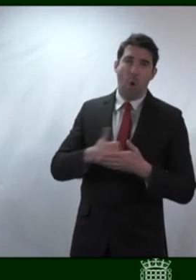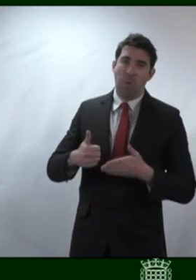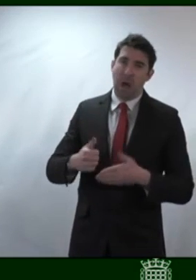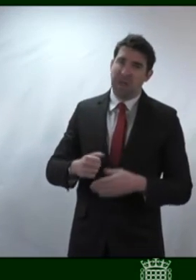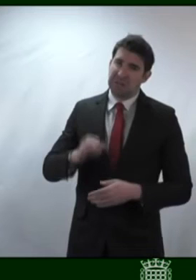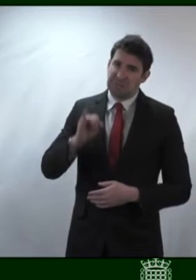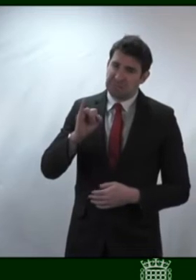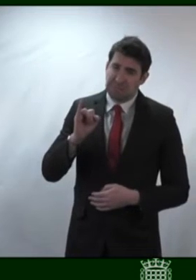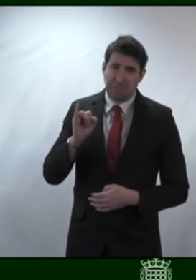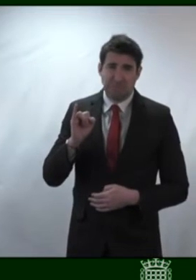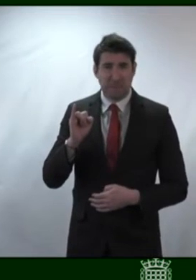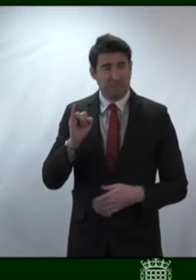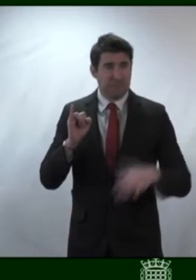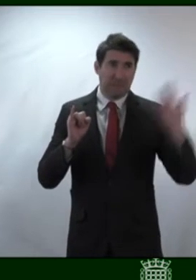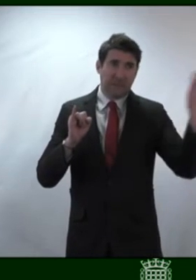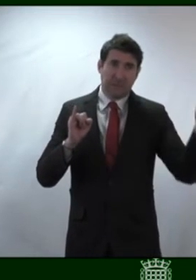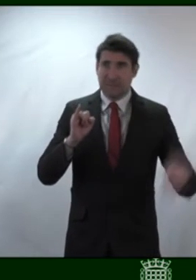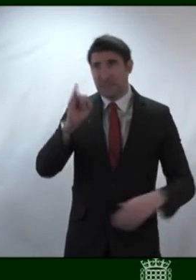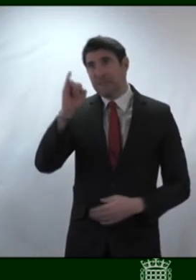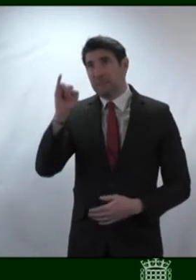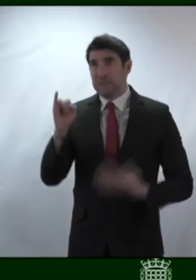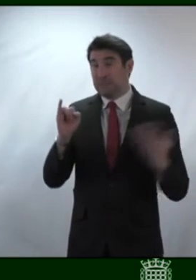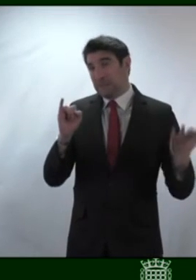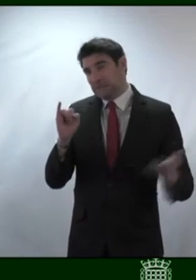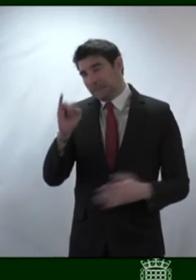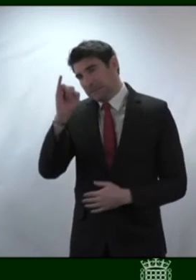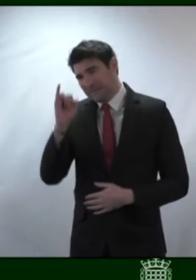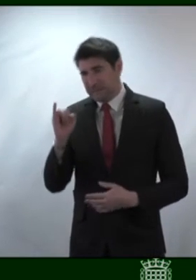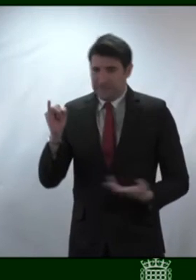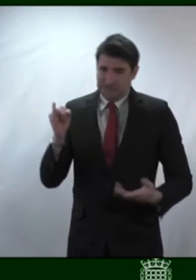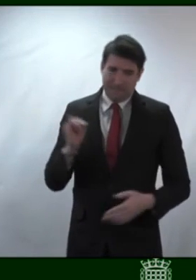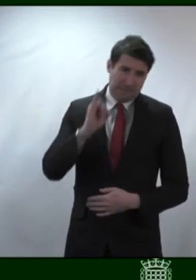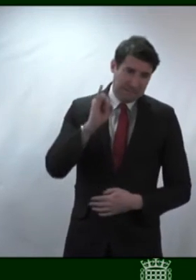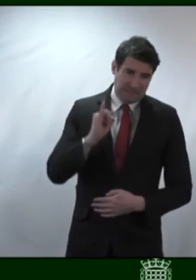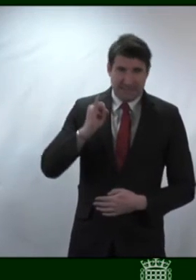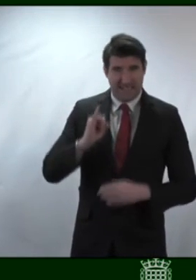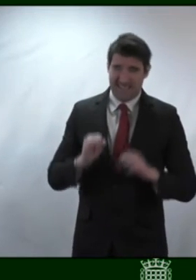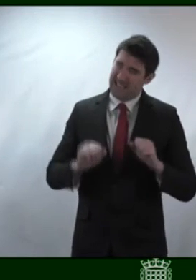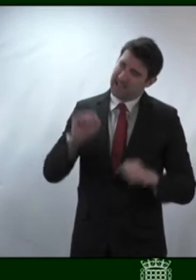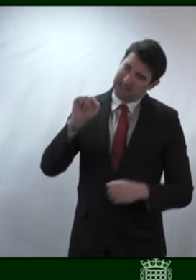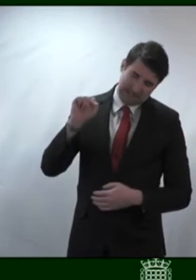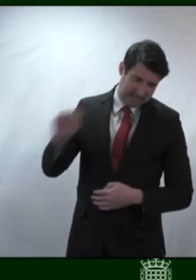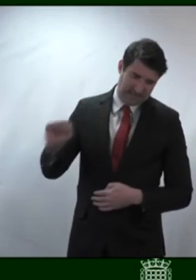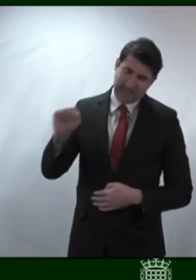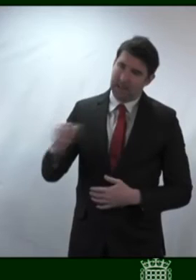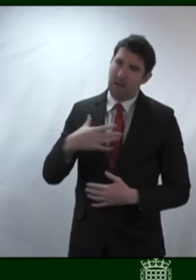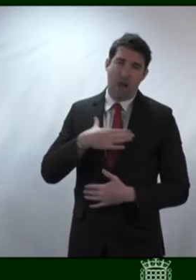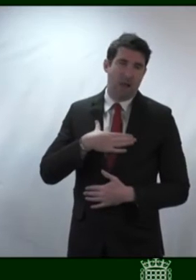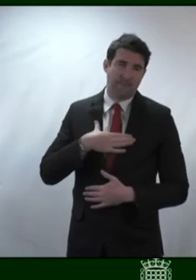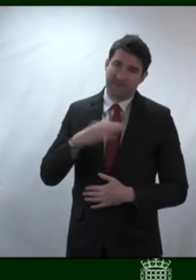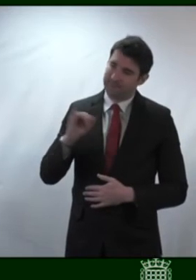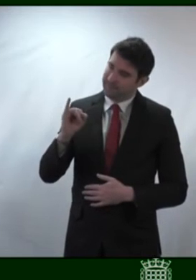every opportunity—and hope I have—that our friends and partners across the channel will see sense and